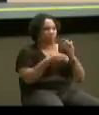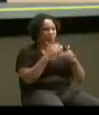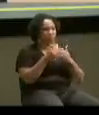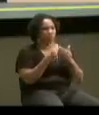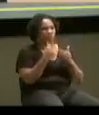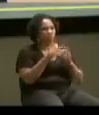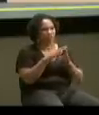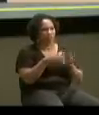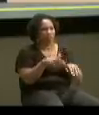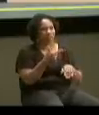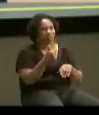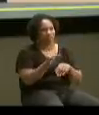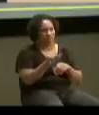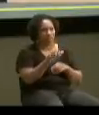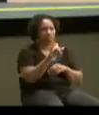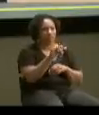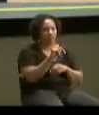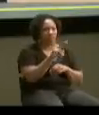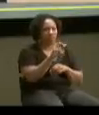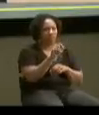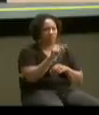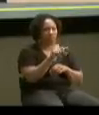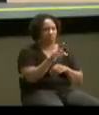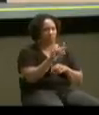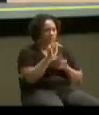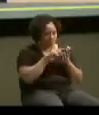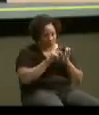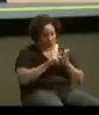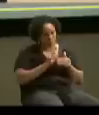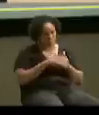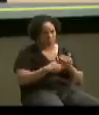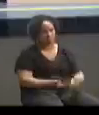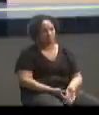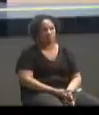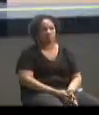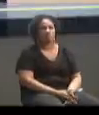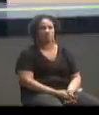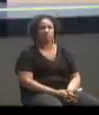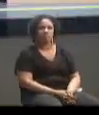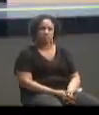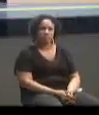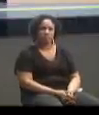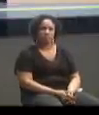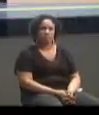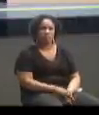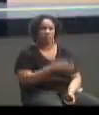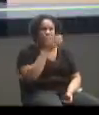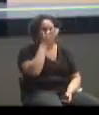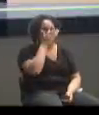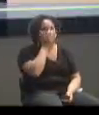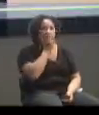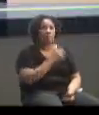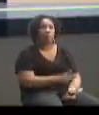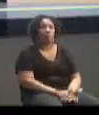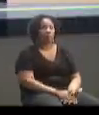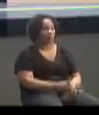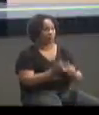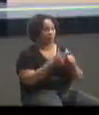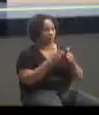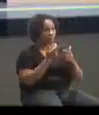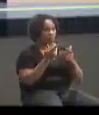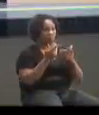GOING THROUGH A GREENHOUSE GAS EMISSIONS INVENTORY PROCESS.